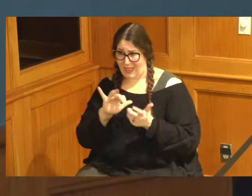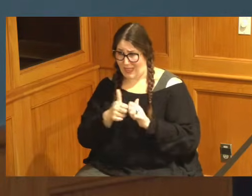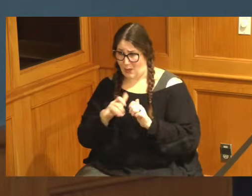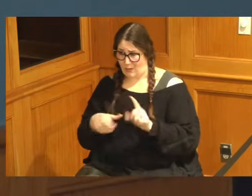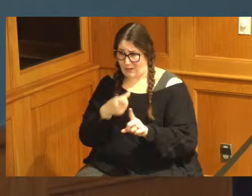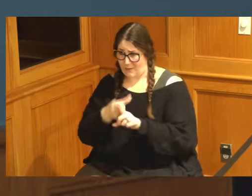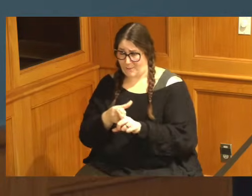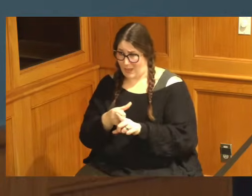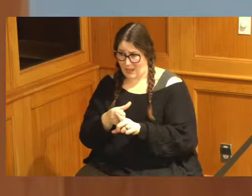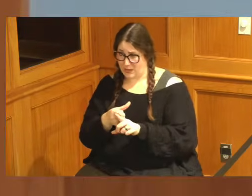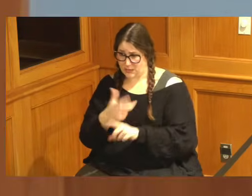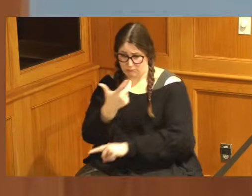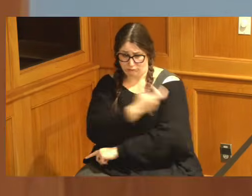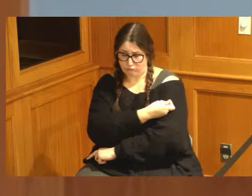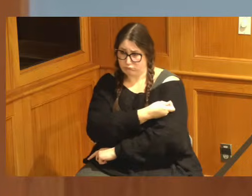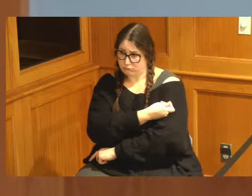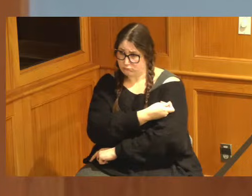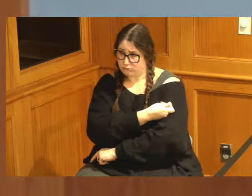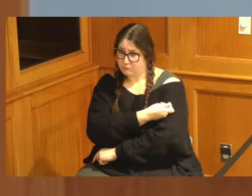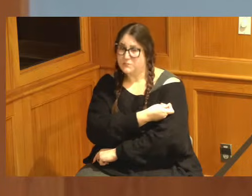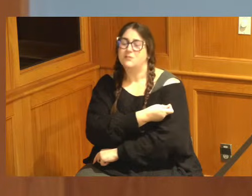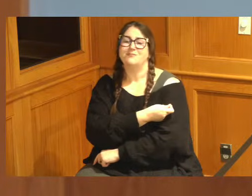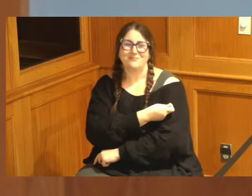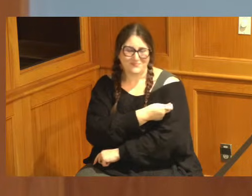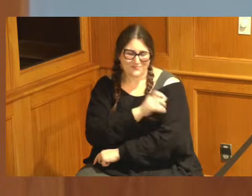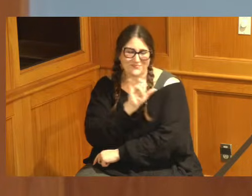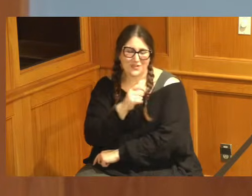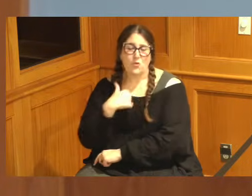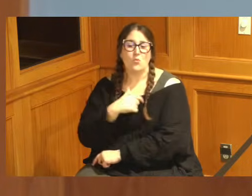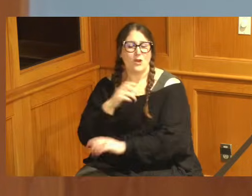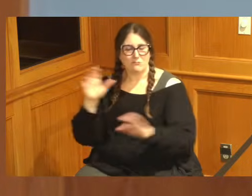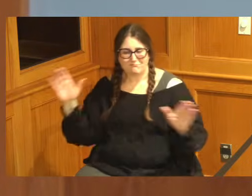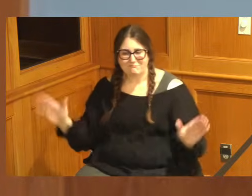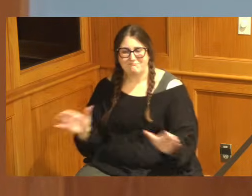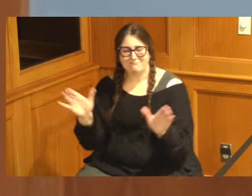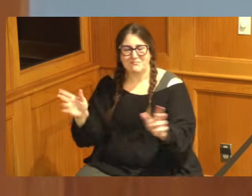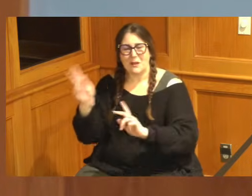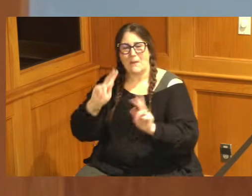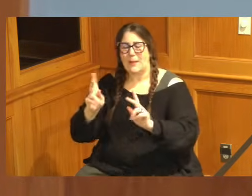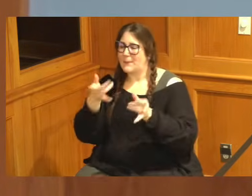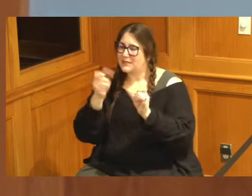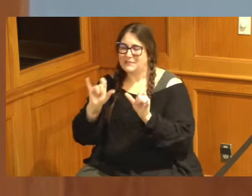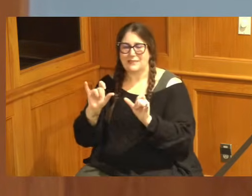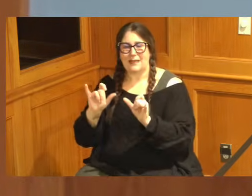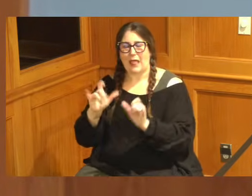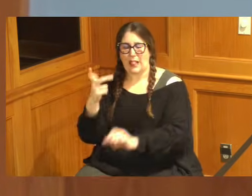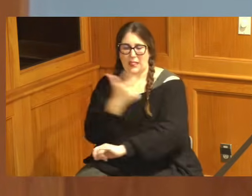flu season? So we are still encouraging getting your flu vaccine as well as all of your childhood